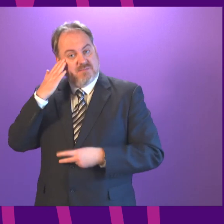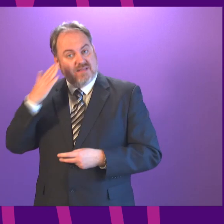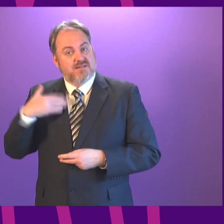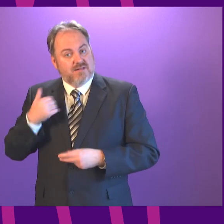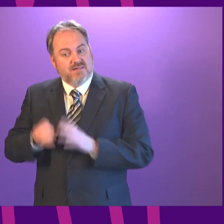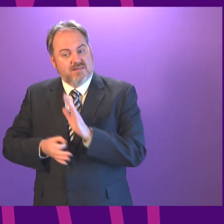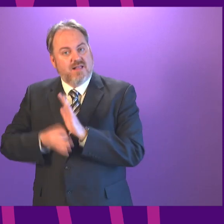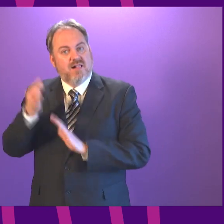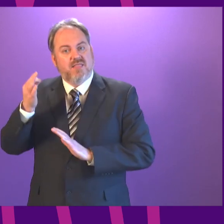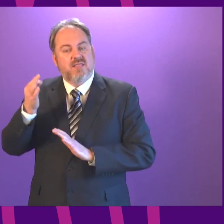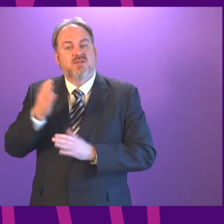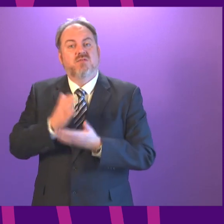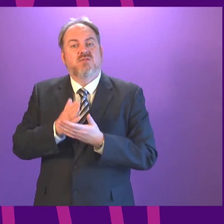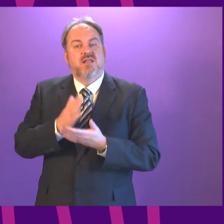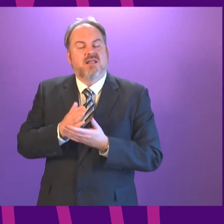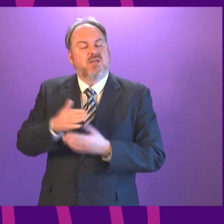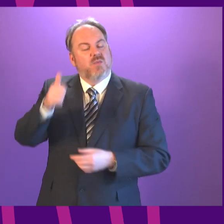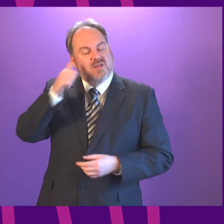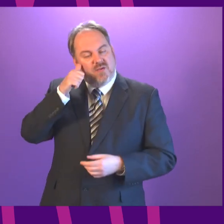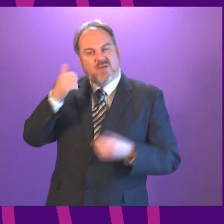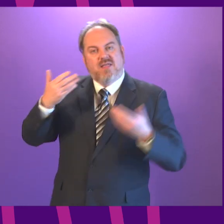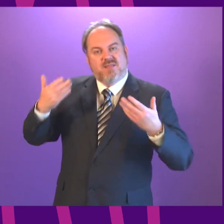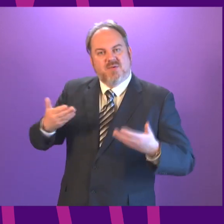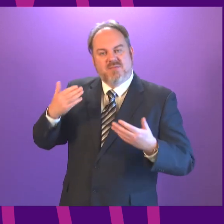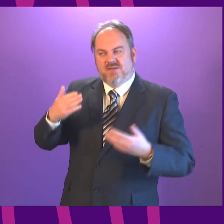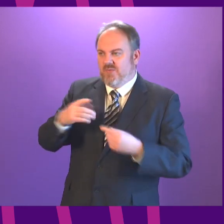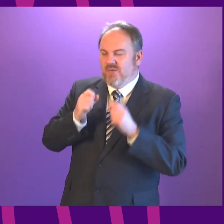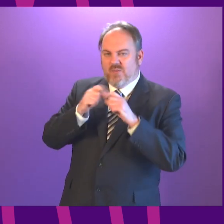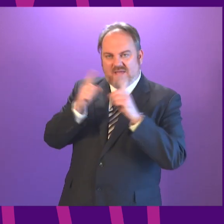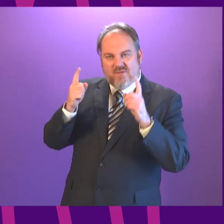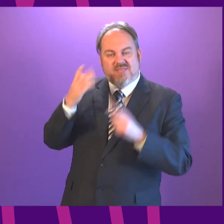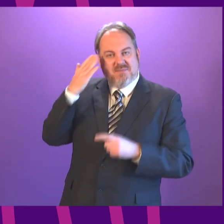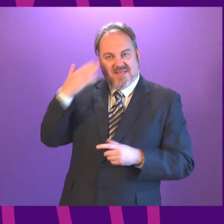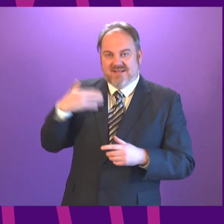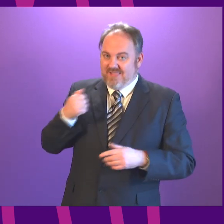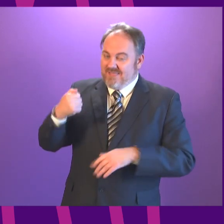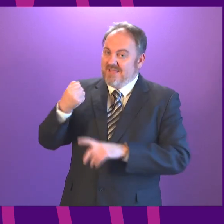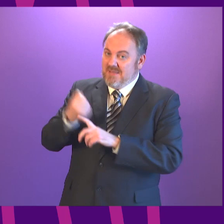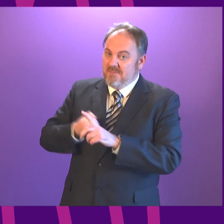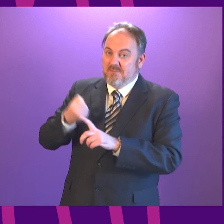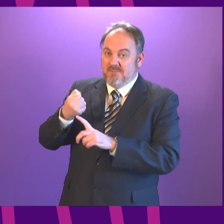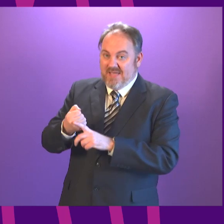people’s physical health, we may well live with the mental health impacts for longer.